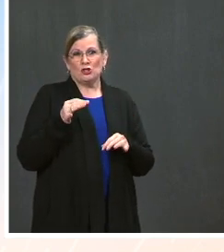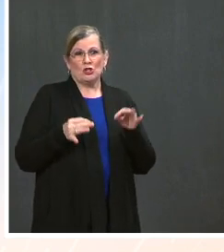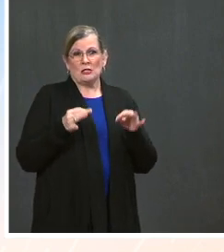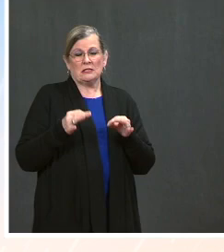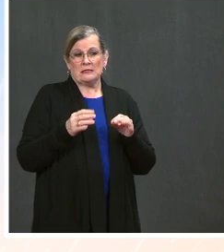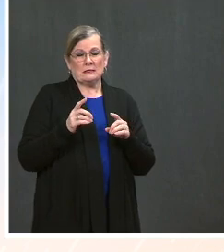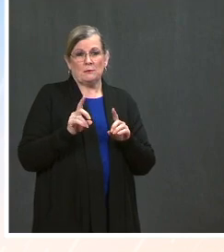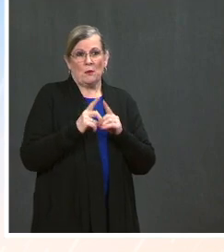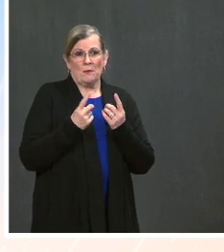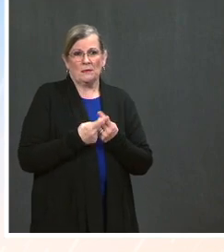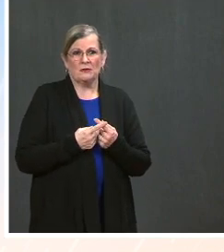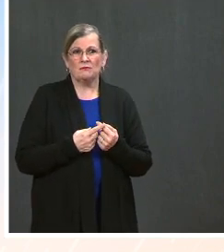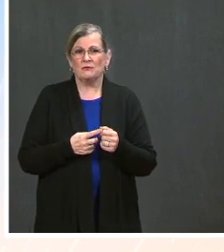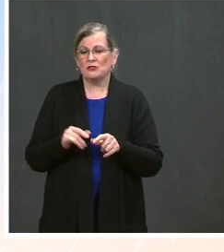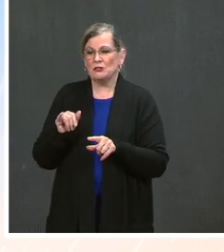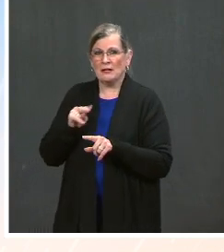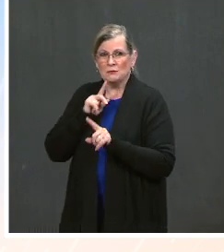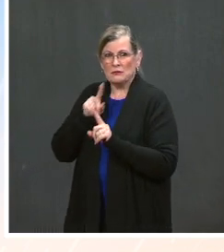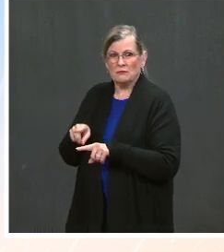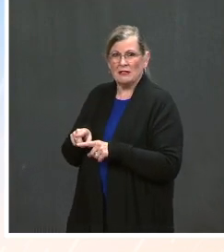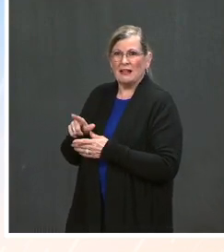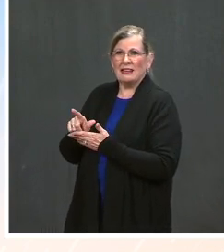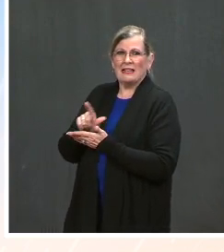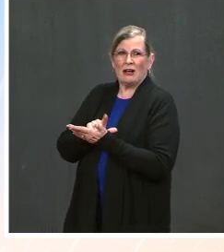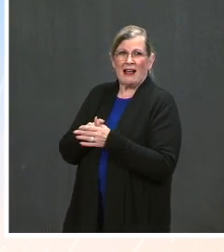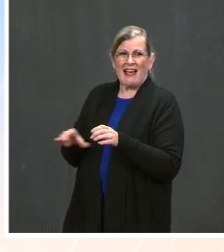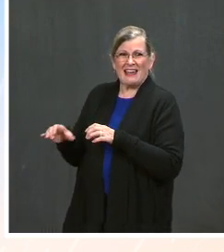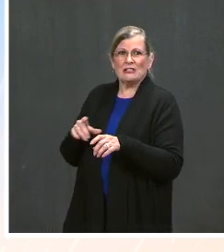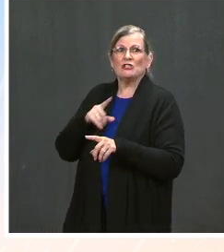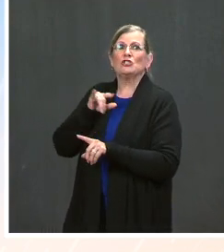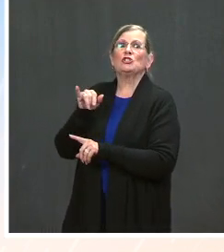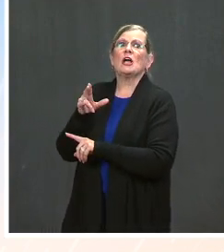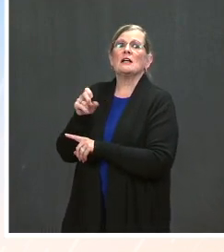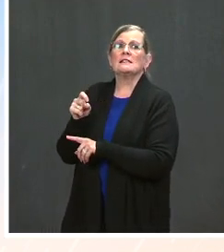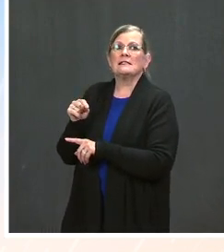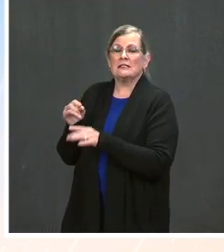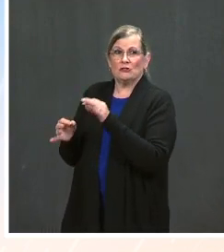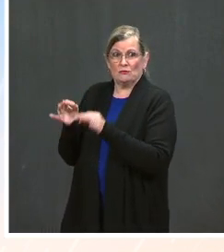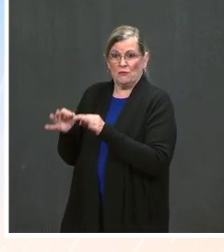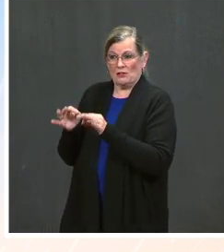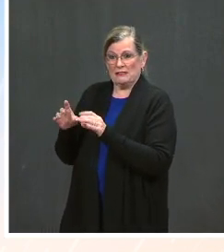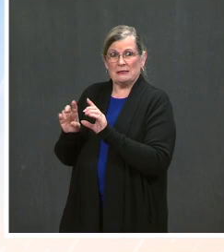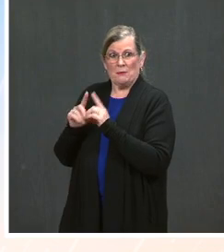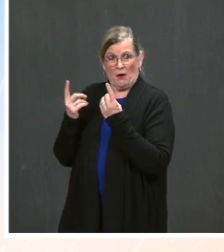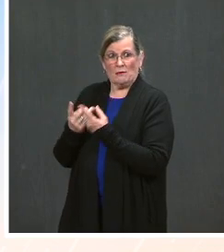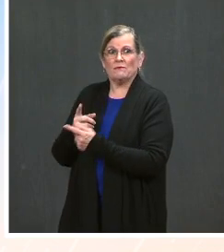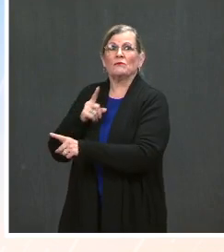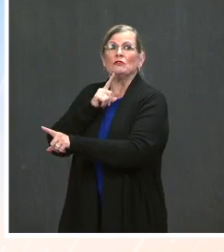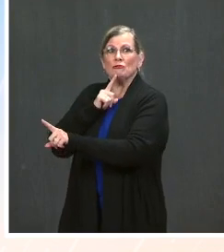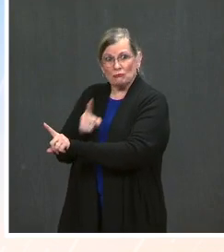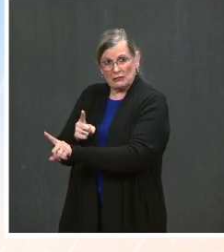They're an independent agency -- right? -- in that sense. They'll make independent decisions, I should say. The President, I think, was referring broadly